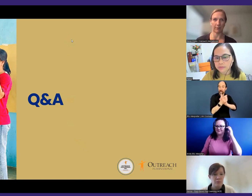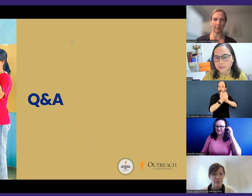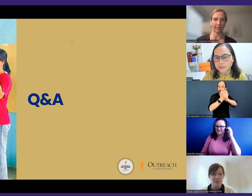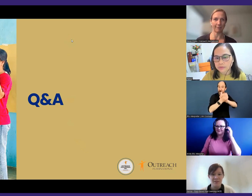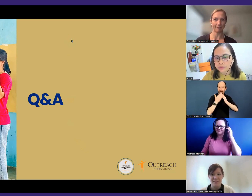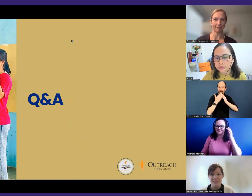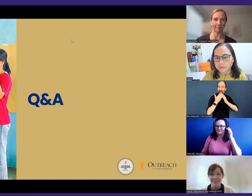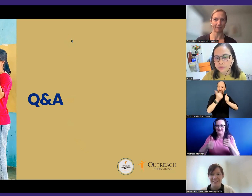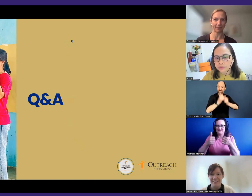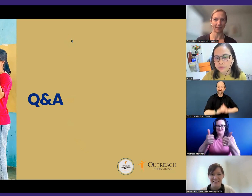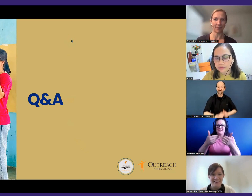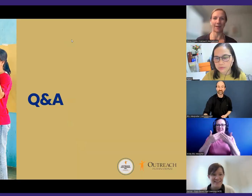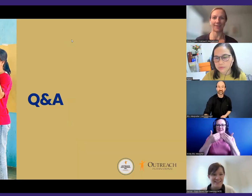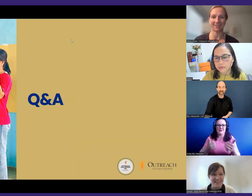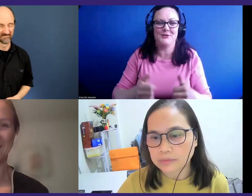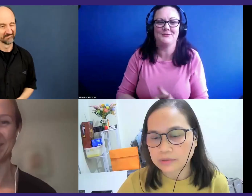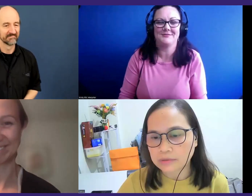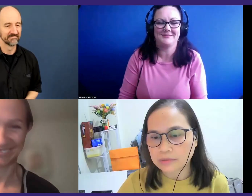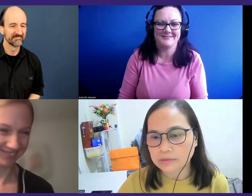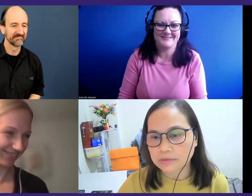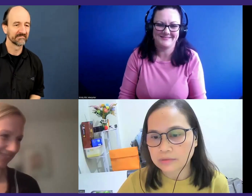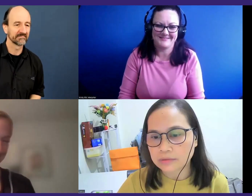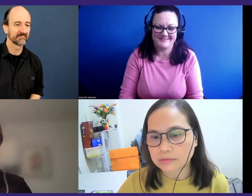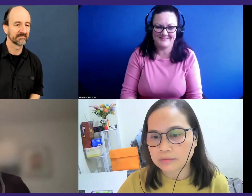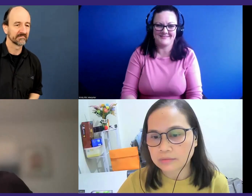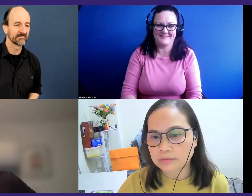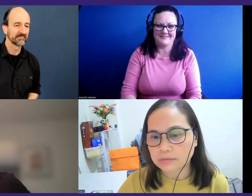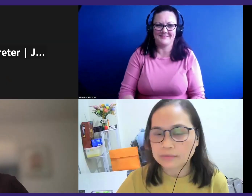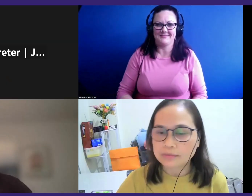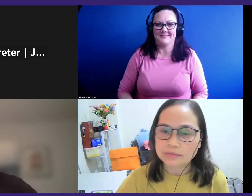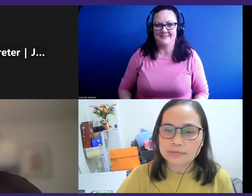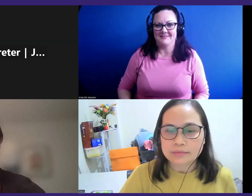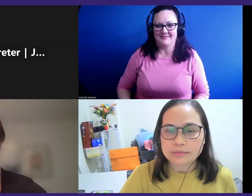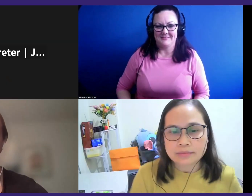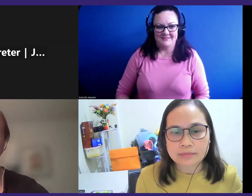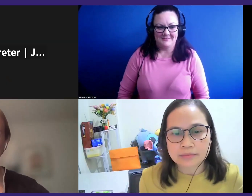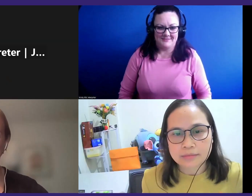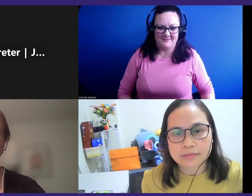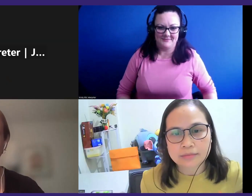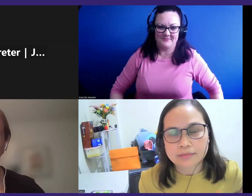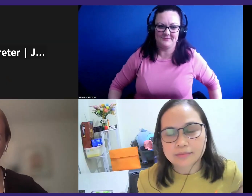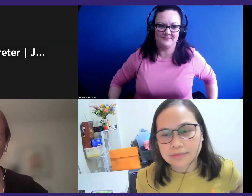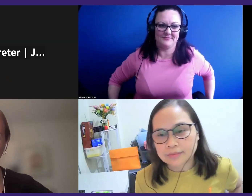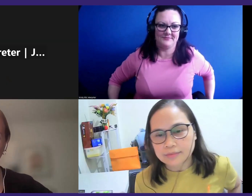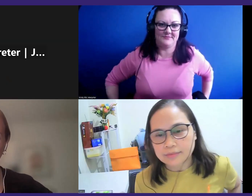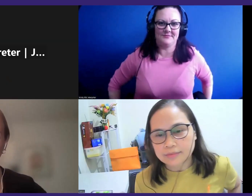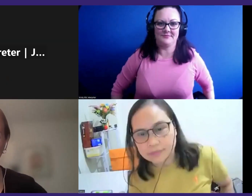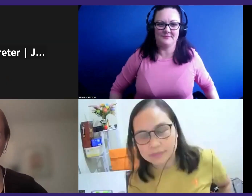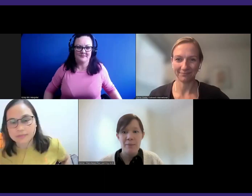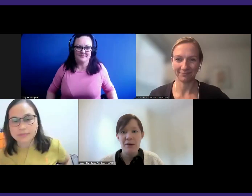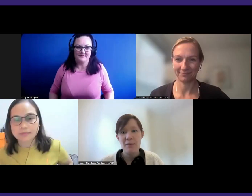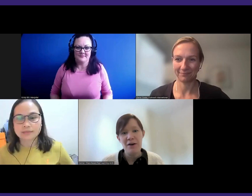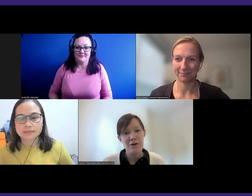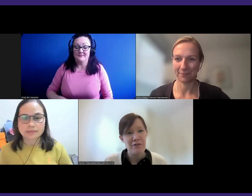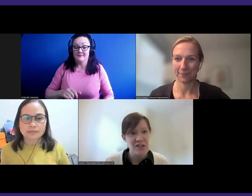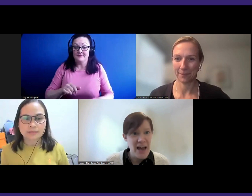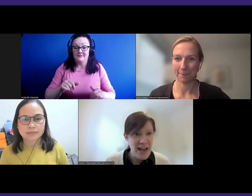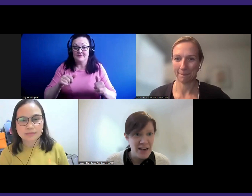sharing Kenna. KENNA: I'm going to monitor the chat